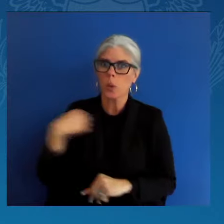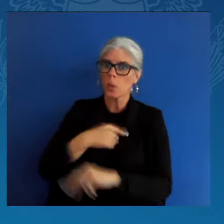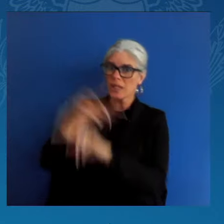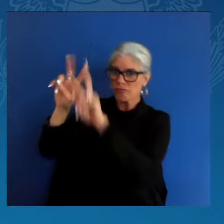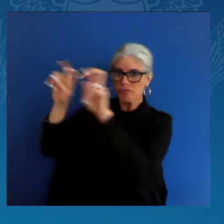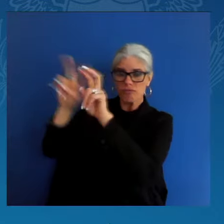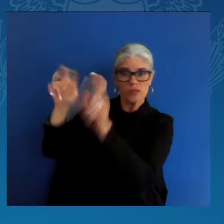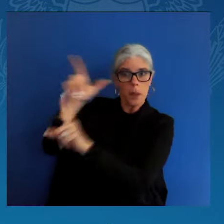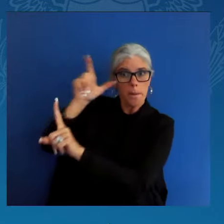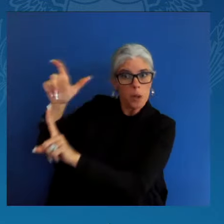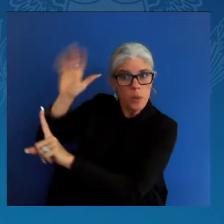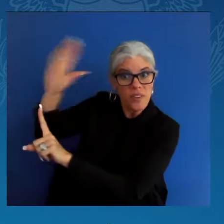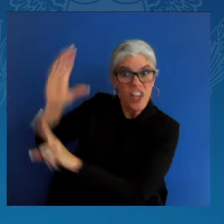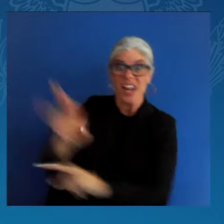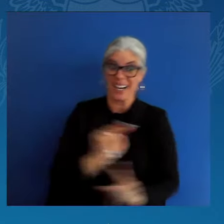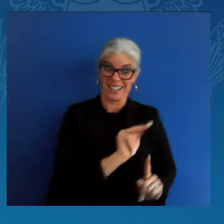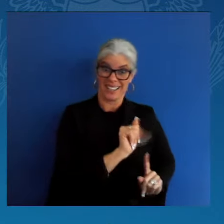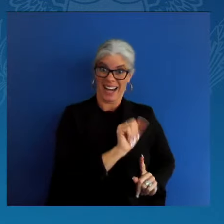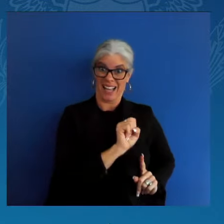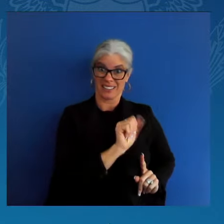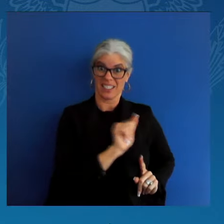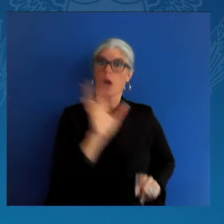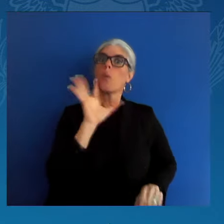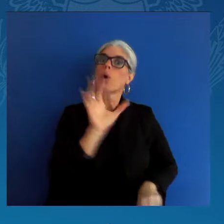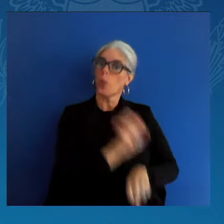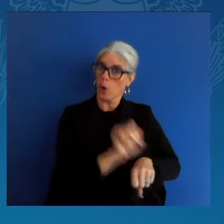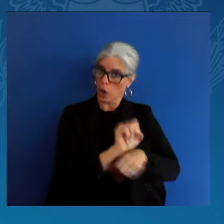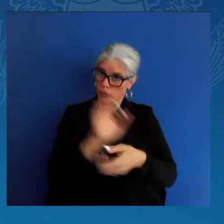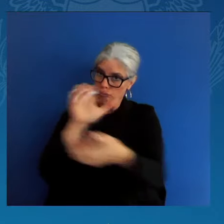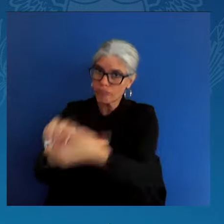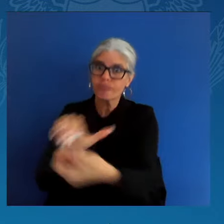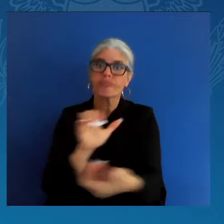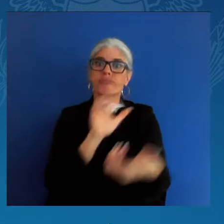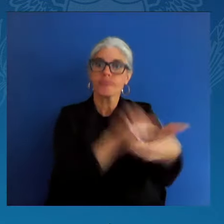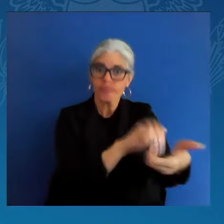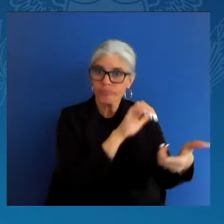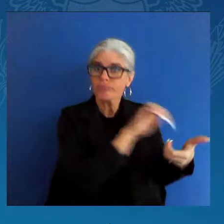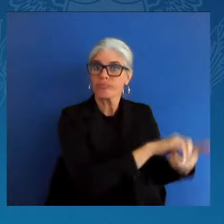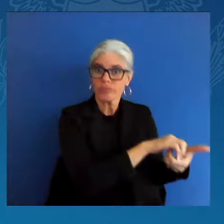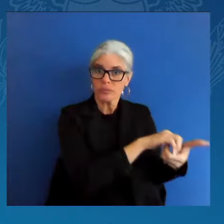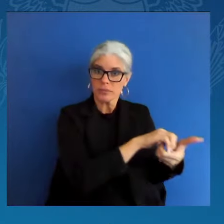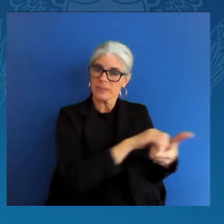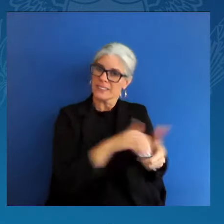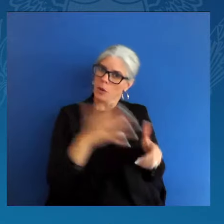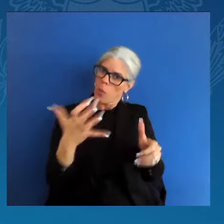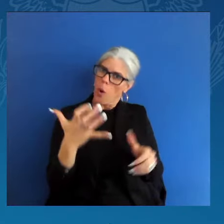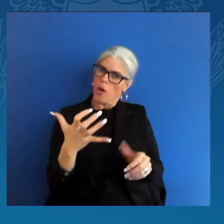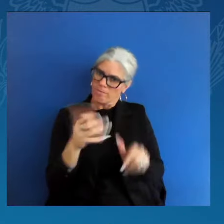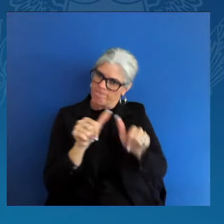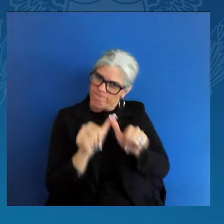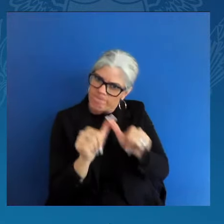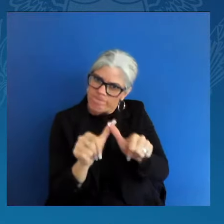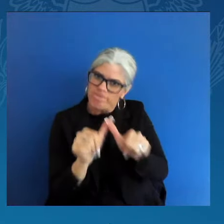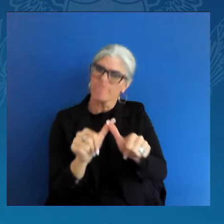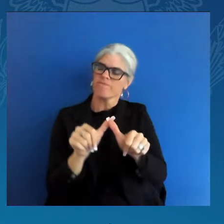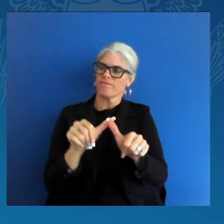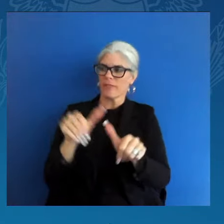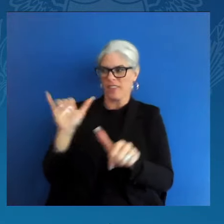Italy Crew Habitation, the European Space Agency cargo landers in Canada on a lunar rover.